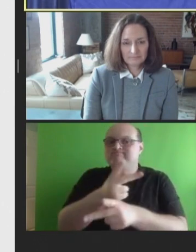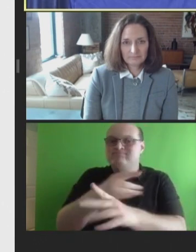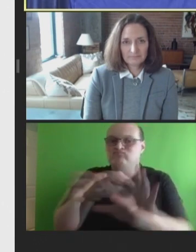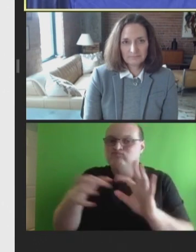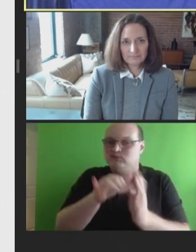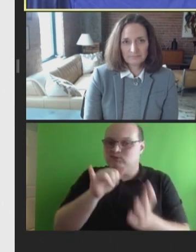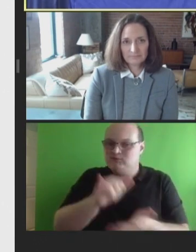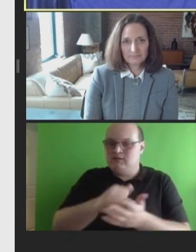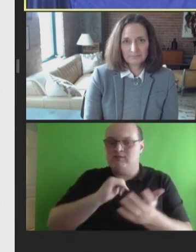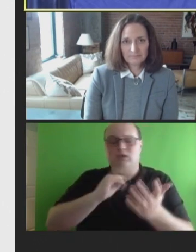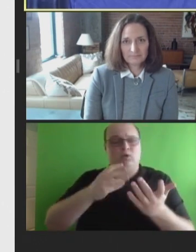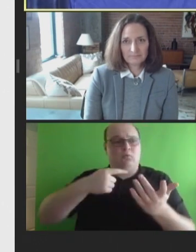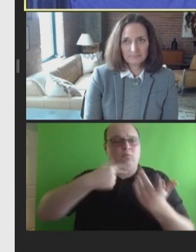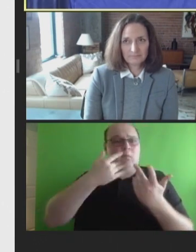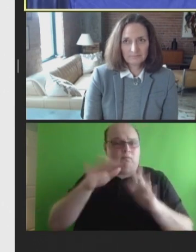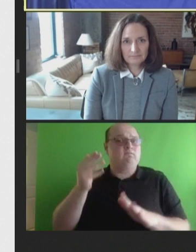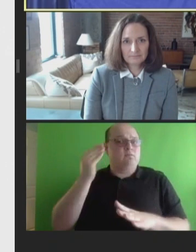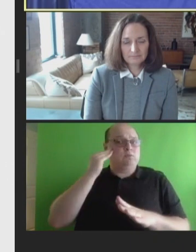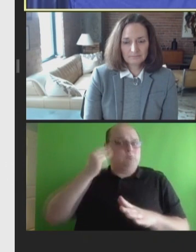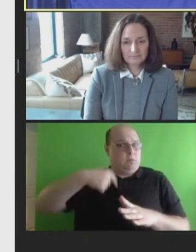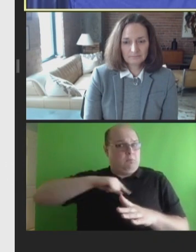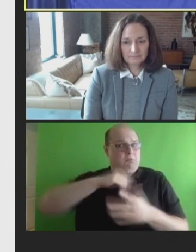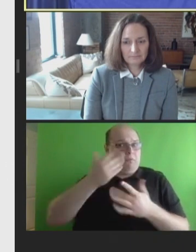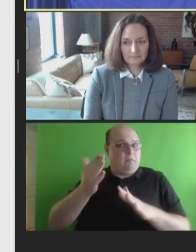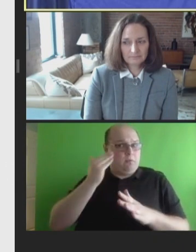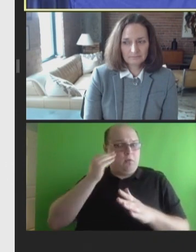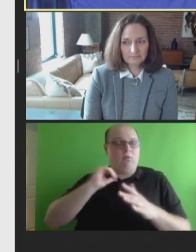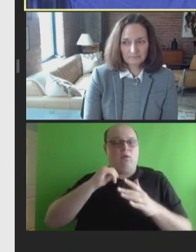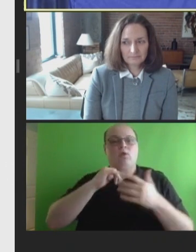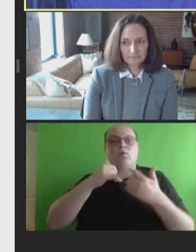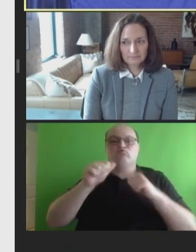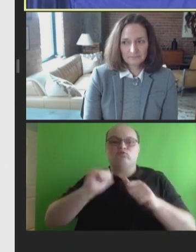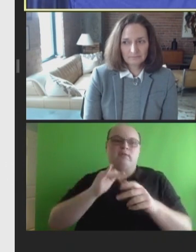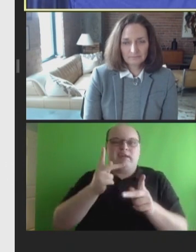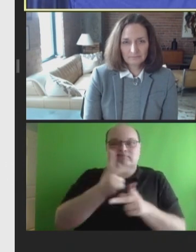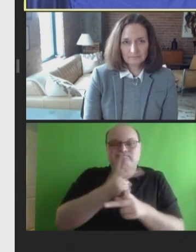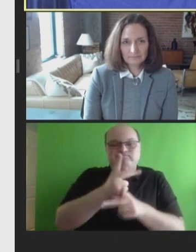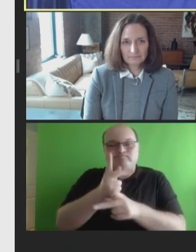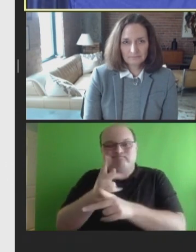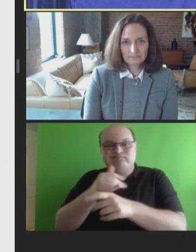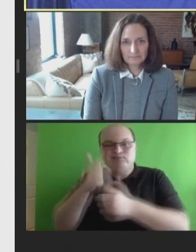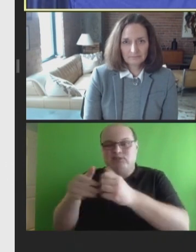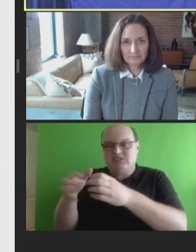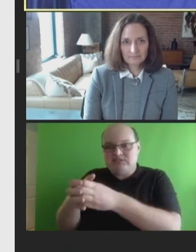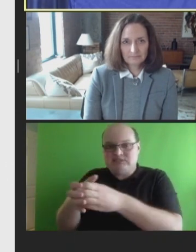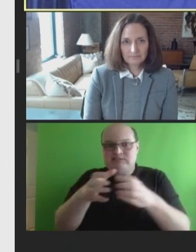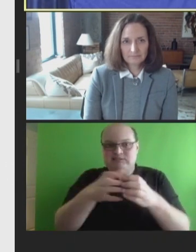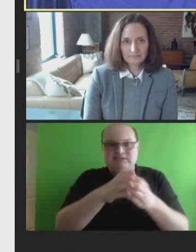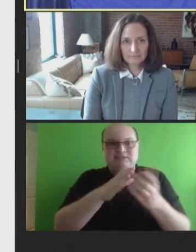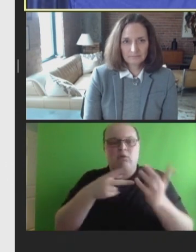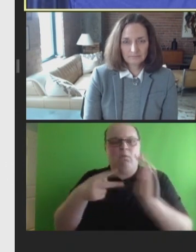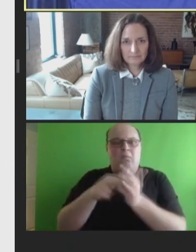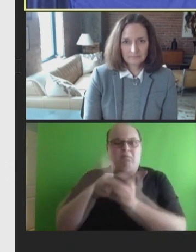we're aware of them and trying to sort through what that means for the IISs because,